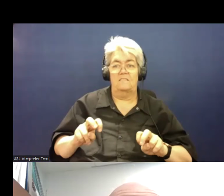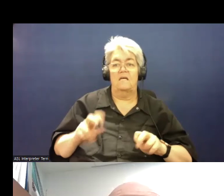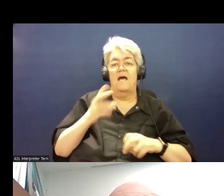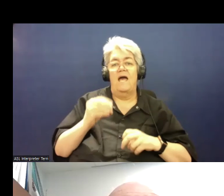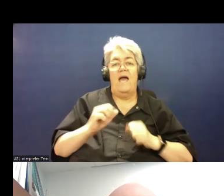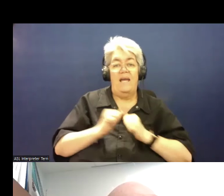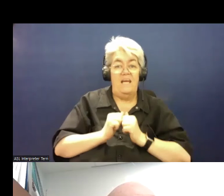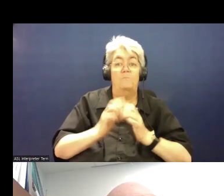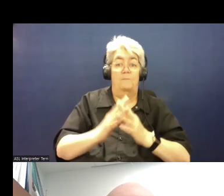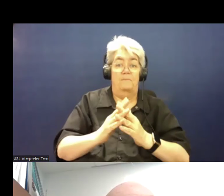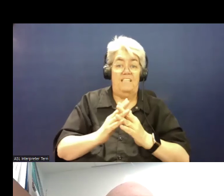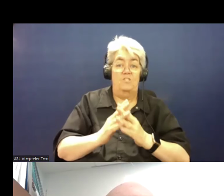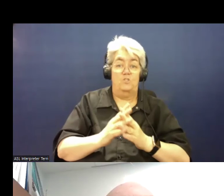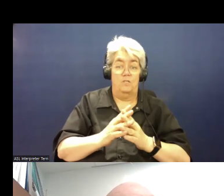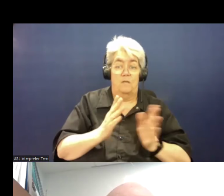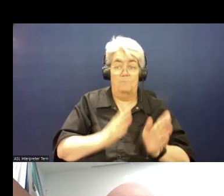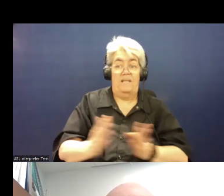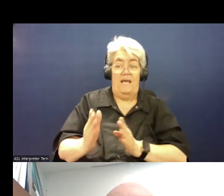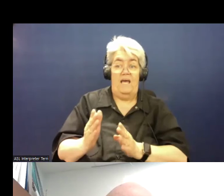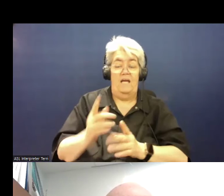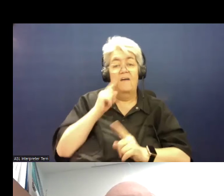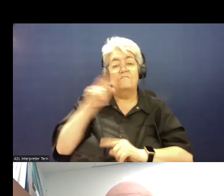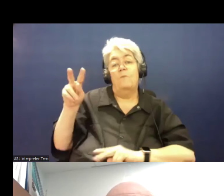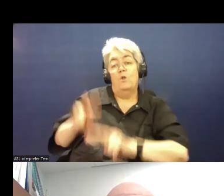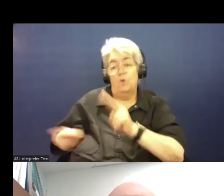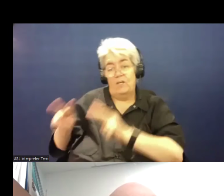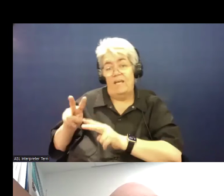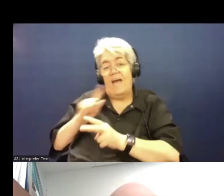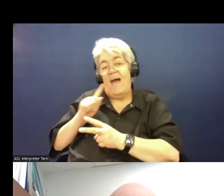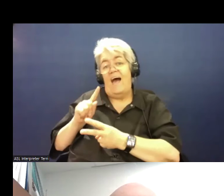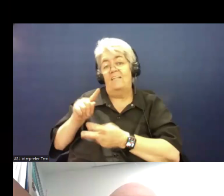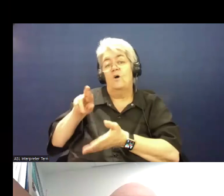EVIDENCE BASED SUICIDE PREVENTION, THAT IS SCREENING AND RISK